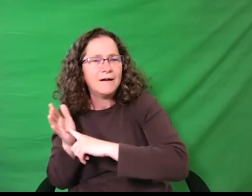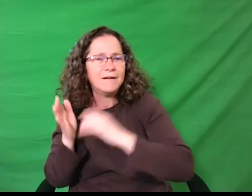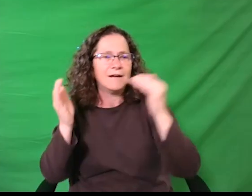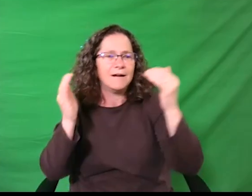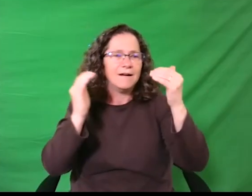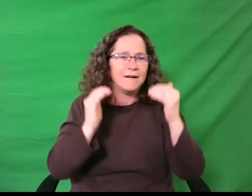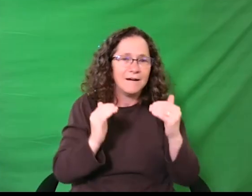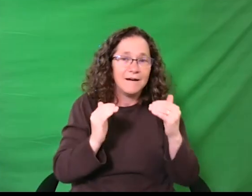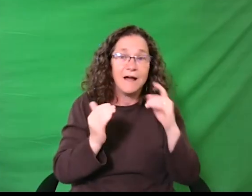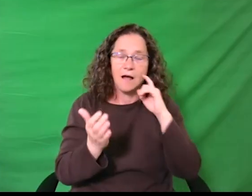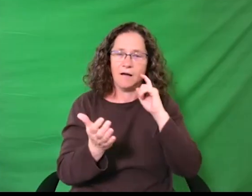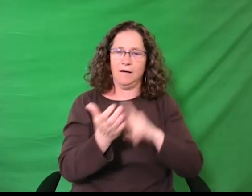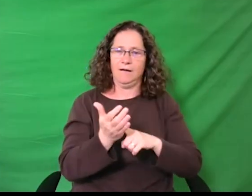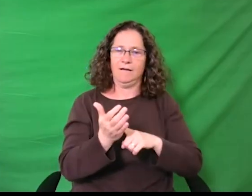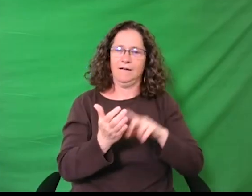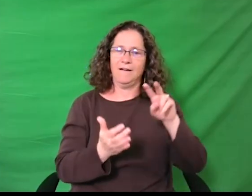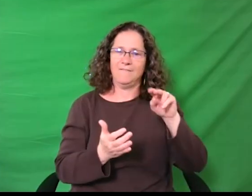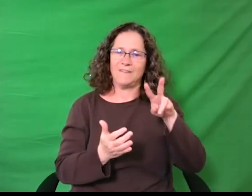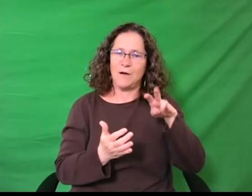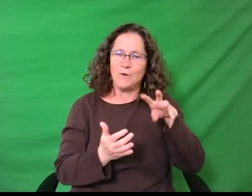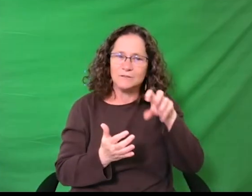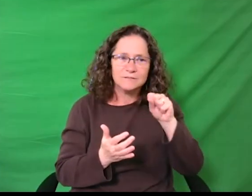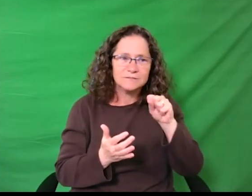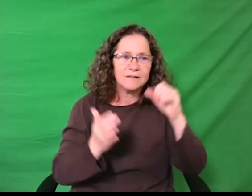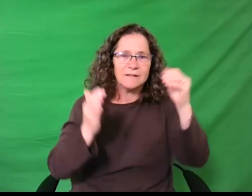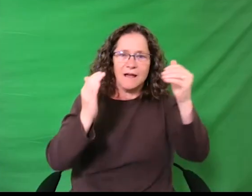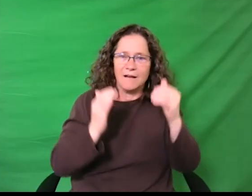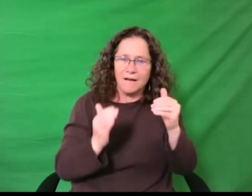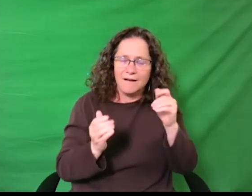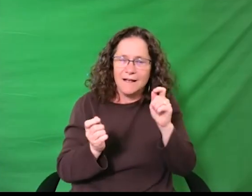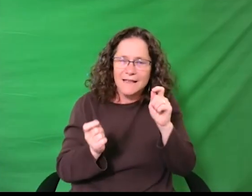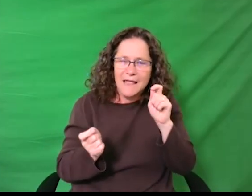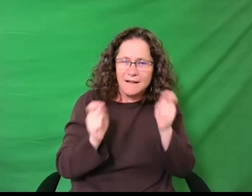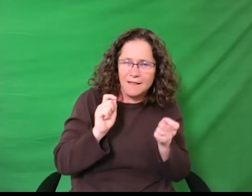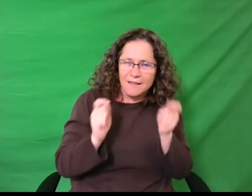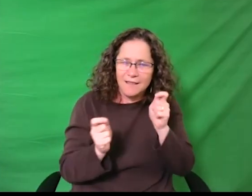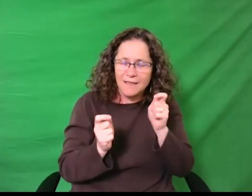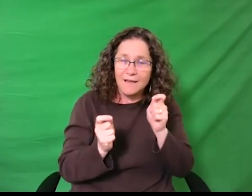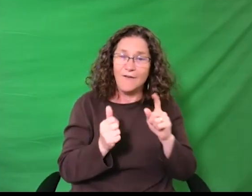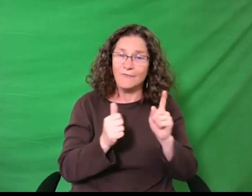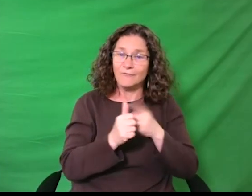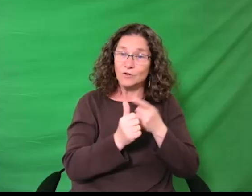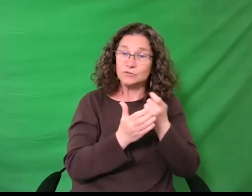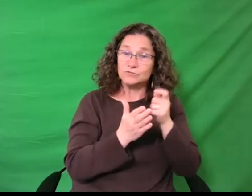to delete the initial sound or the final sound, moving sounds around to make new sequences.